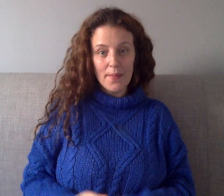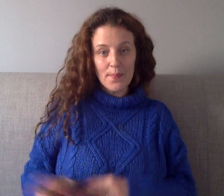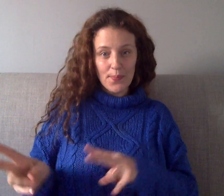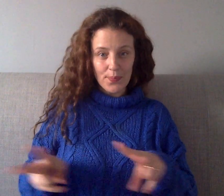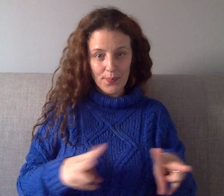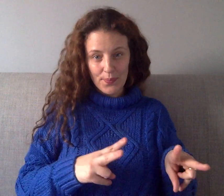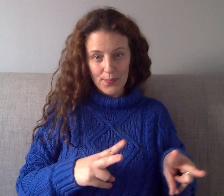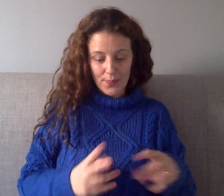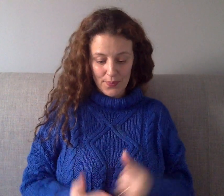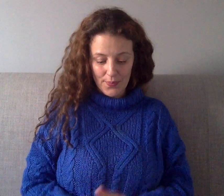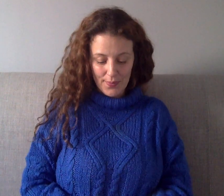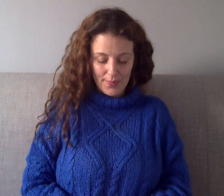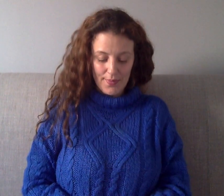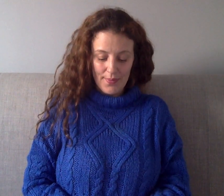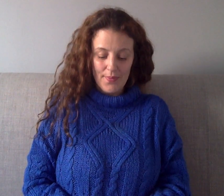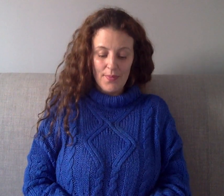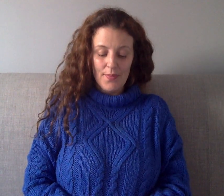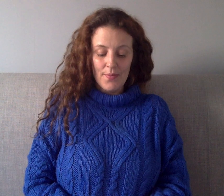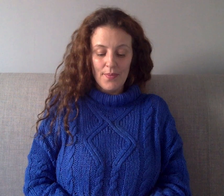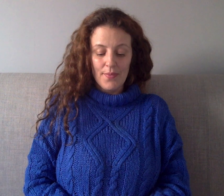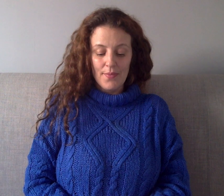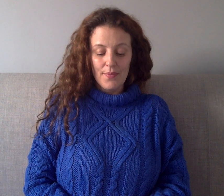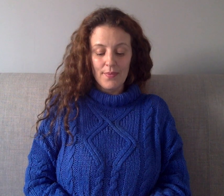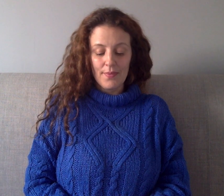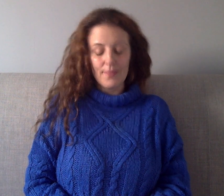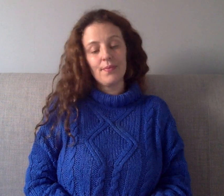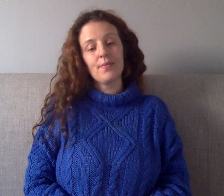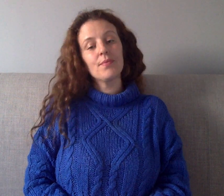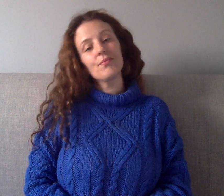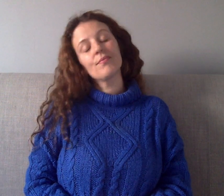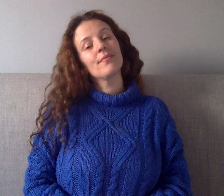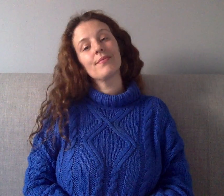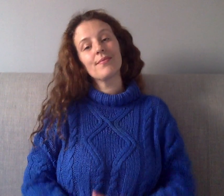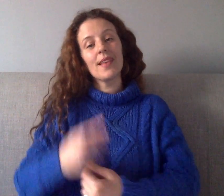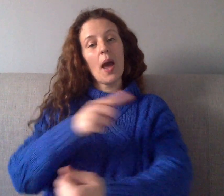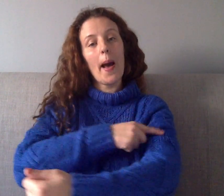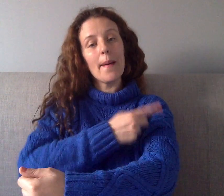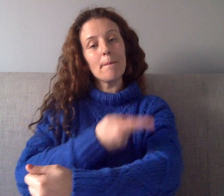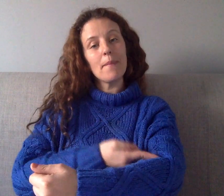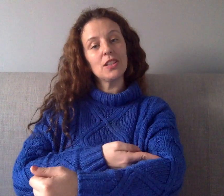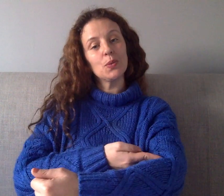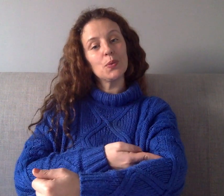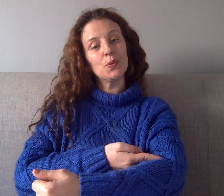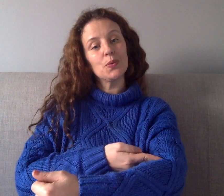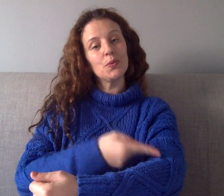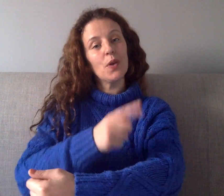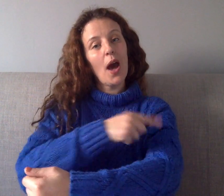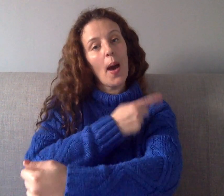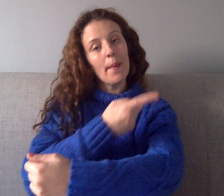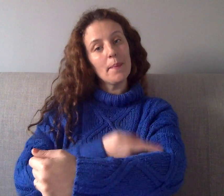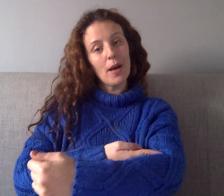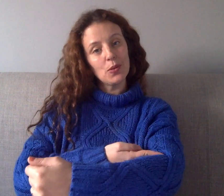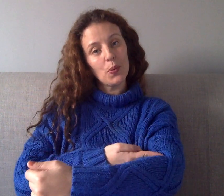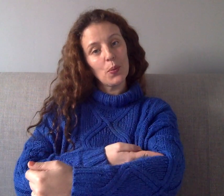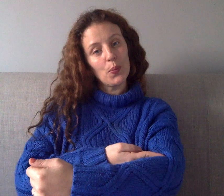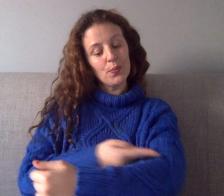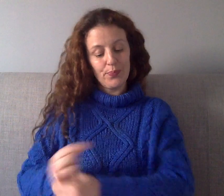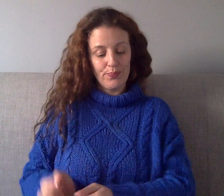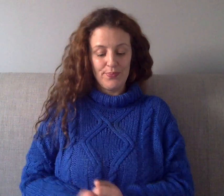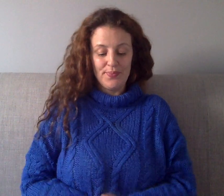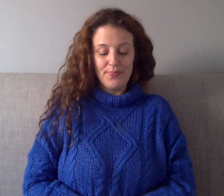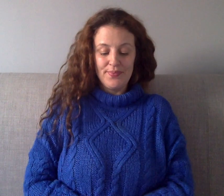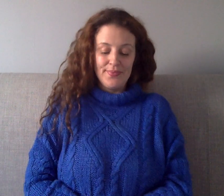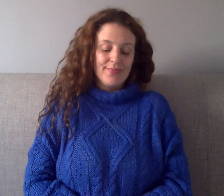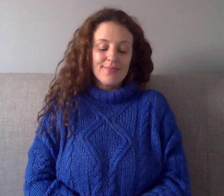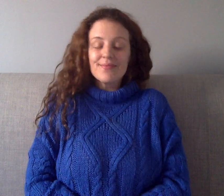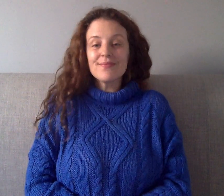MUSCLE